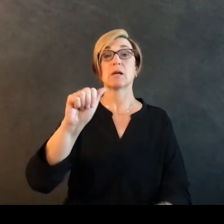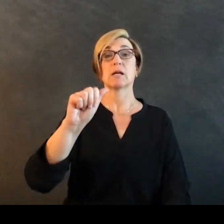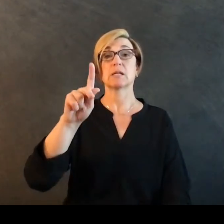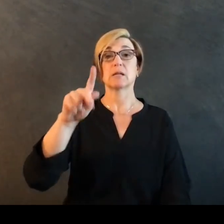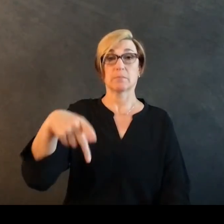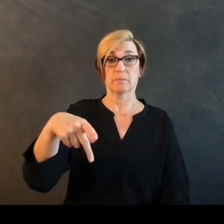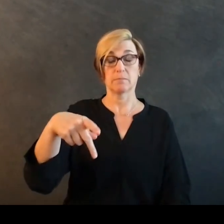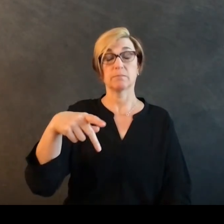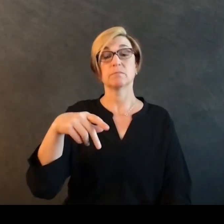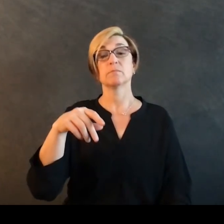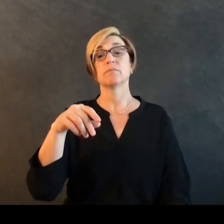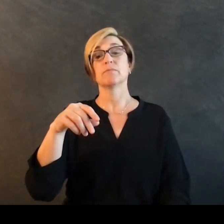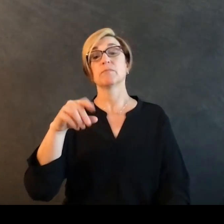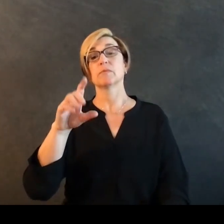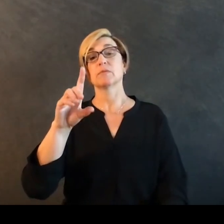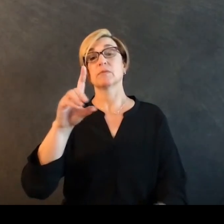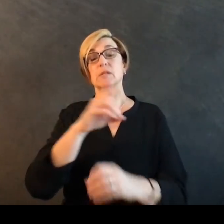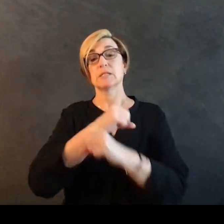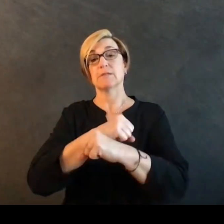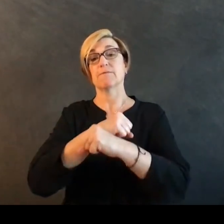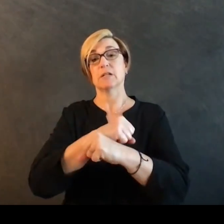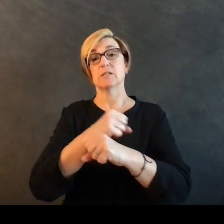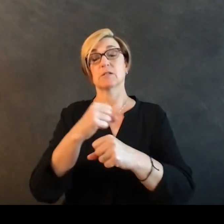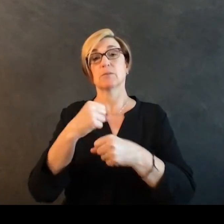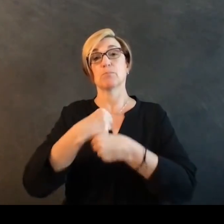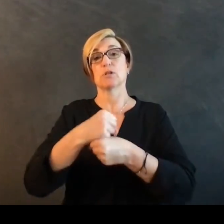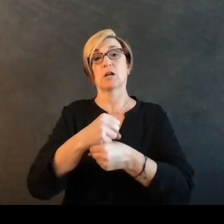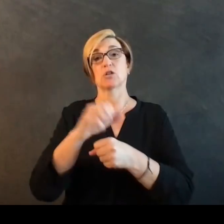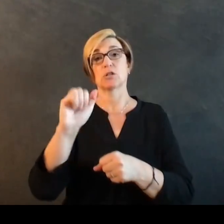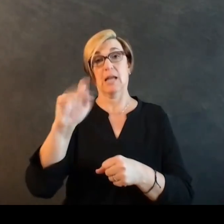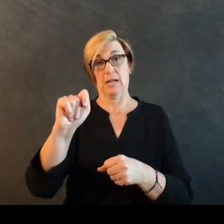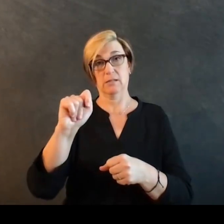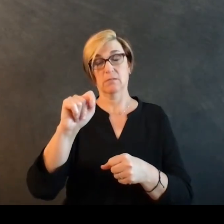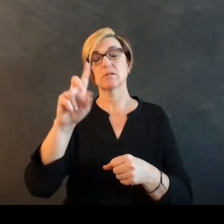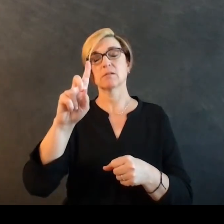today about medical supplies that have been distributed those that have been